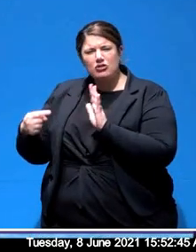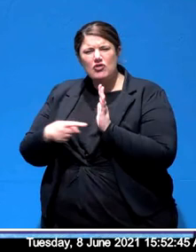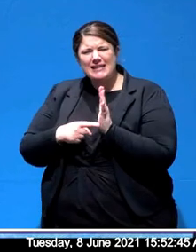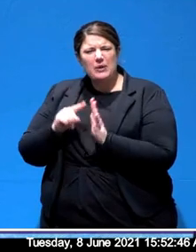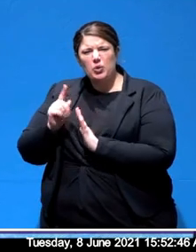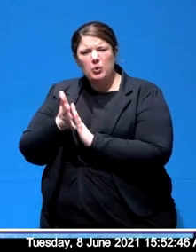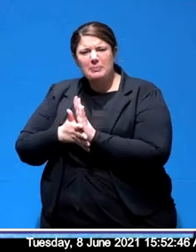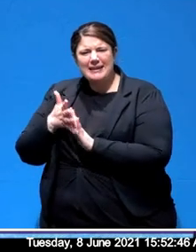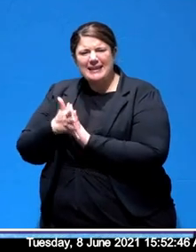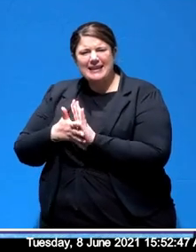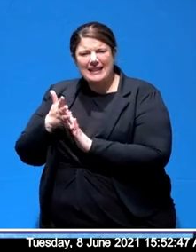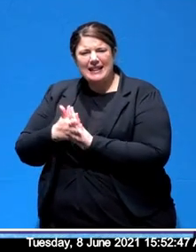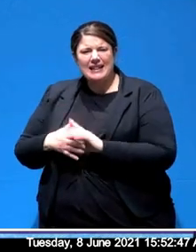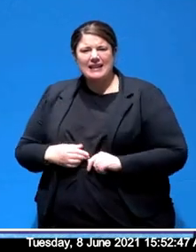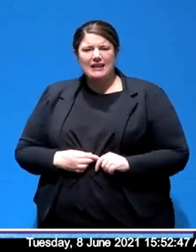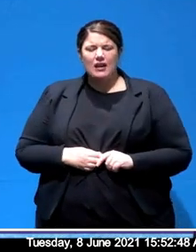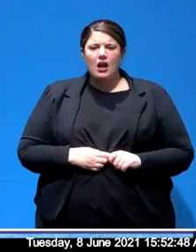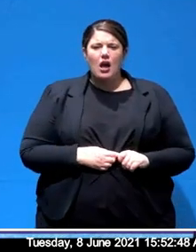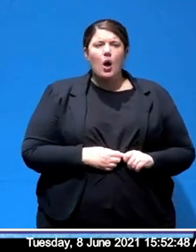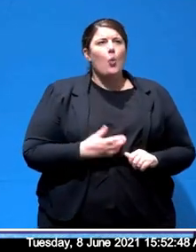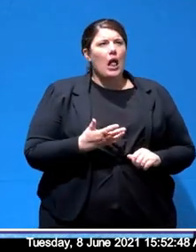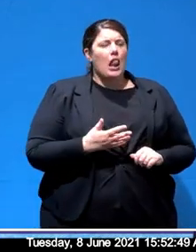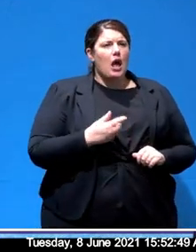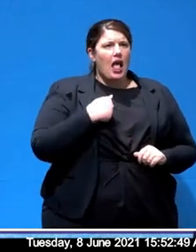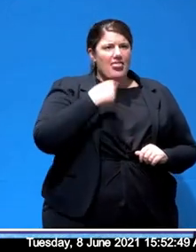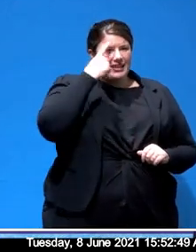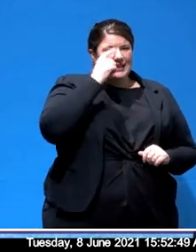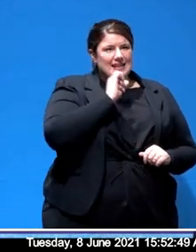I think his money --- well, his money was, I think, managed by the